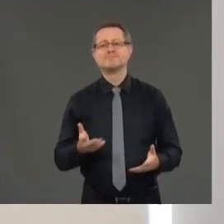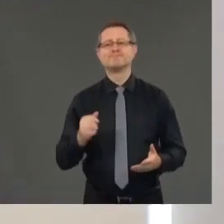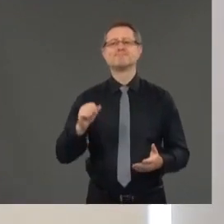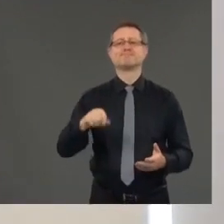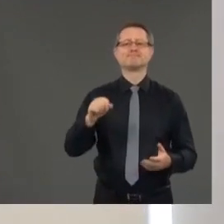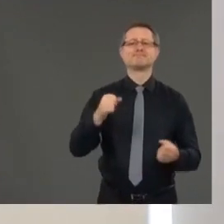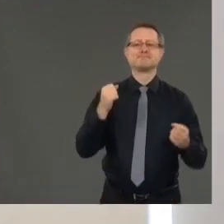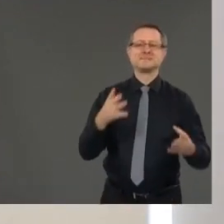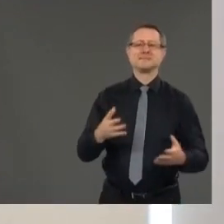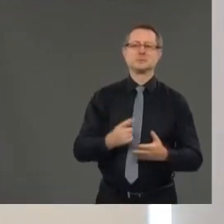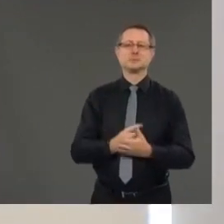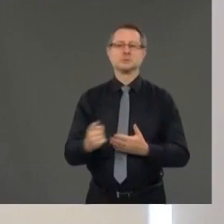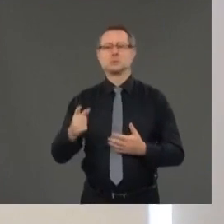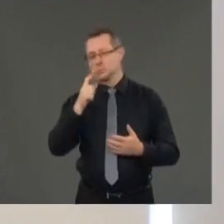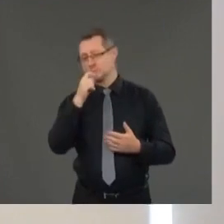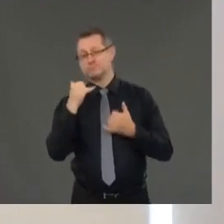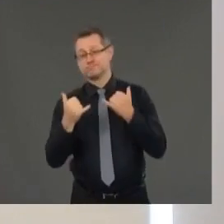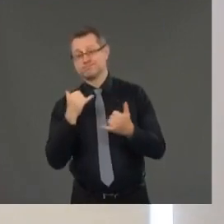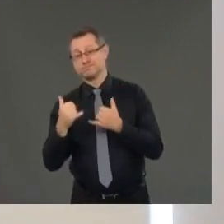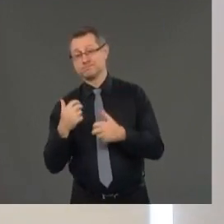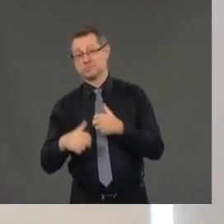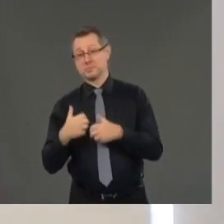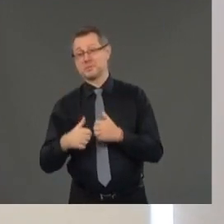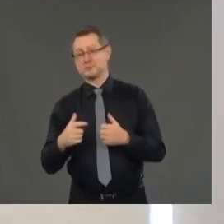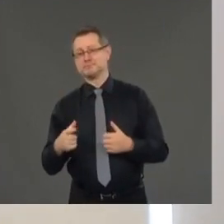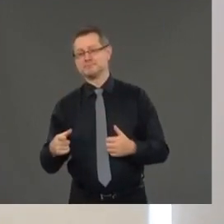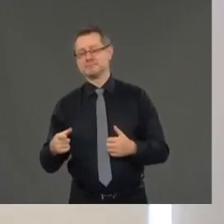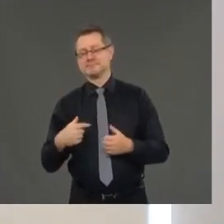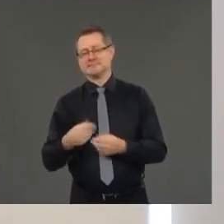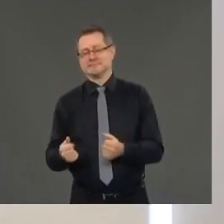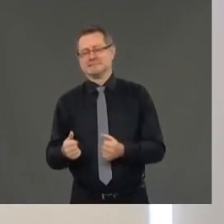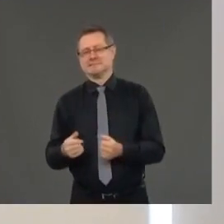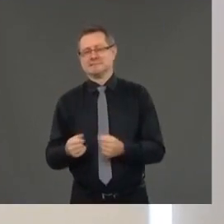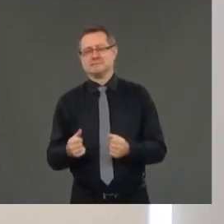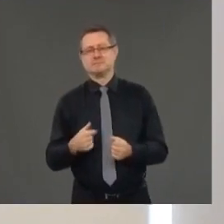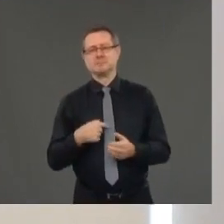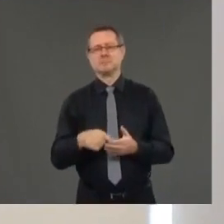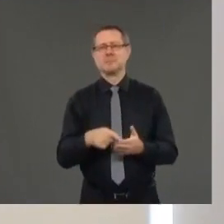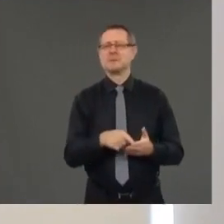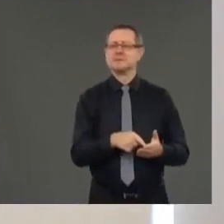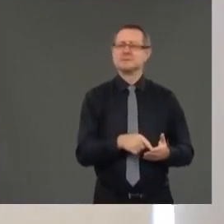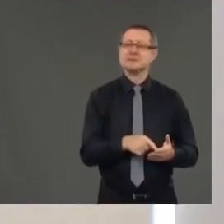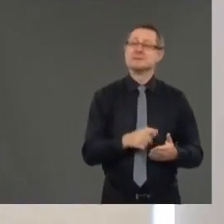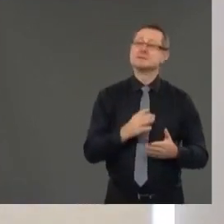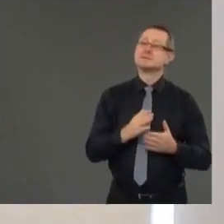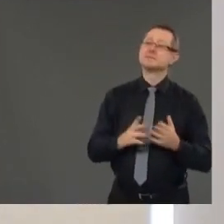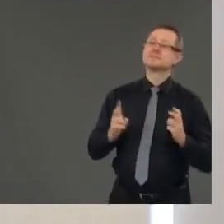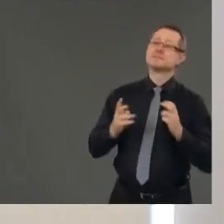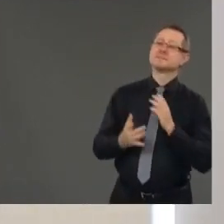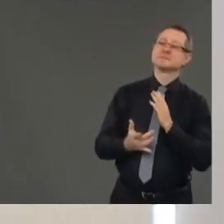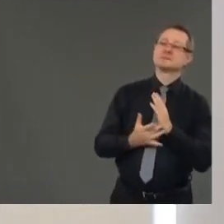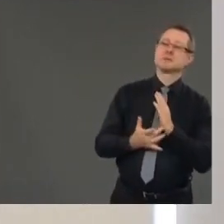NIGHT WITH SOME OF THE CLAIMS THAT CAUSED MANY, MANY, MANY PEOPLE JUST THIS WEEK TO CALL.